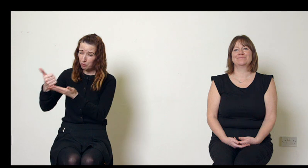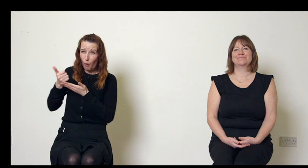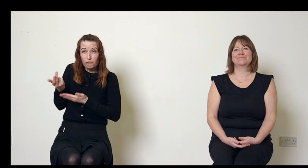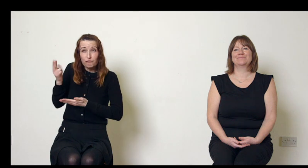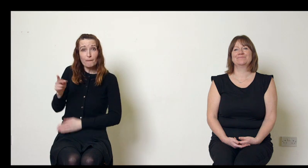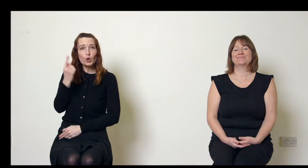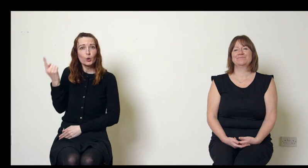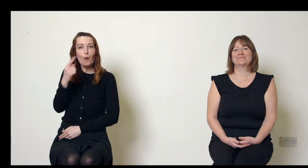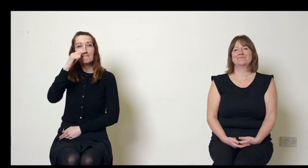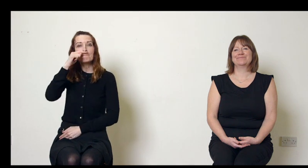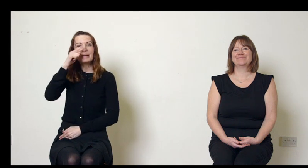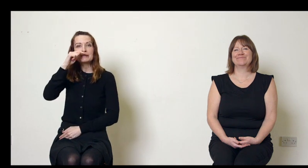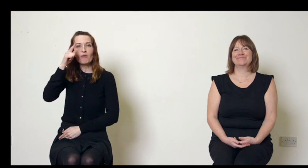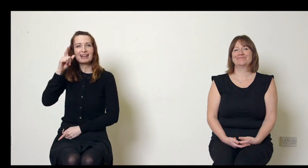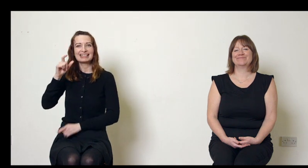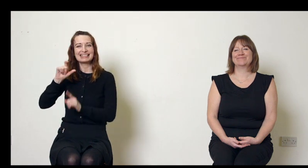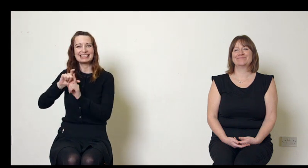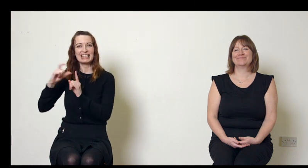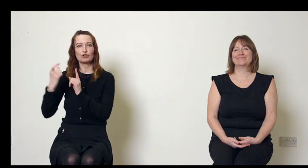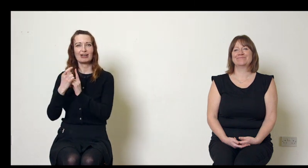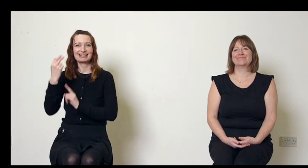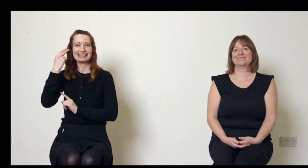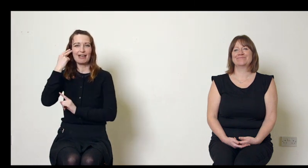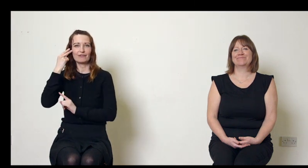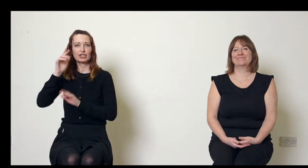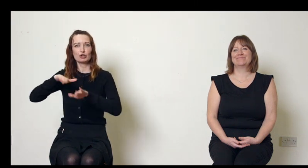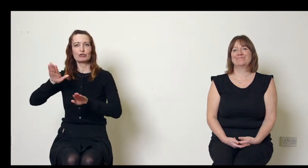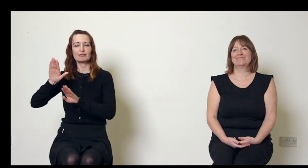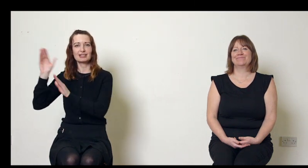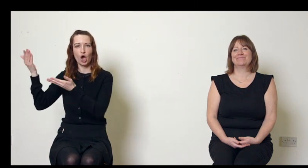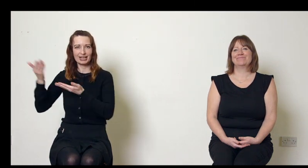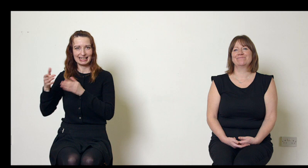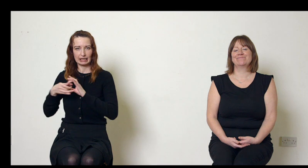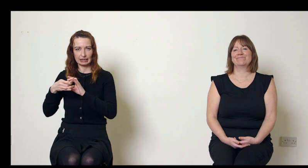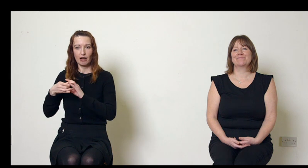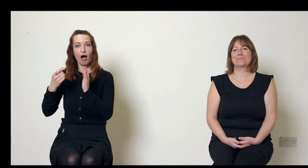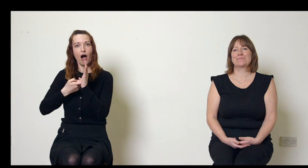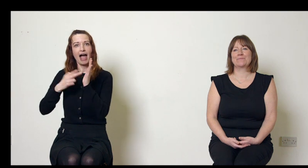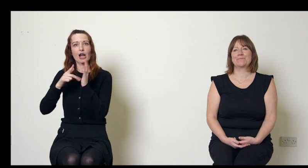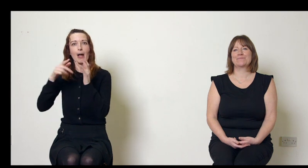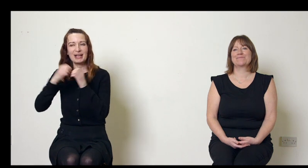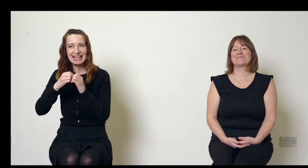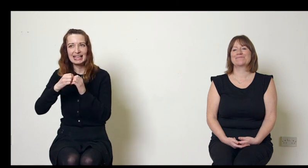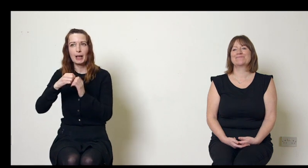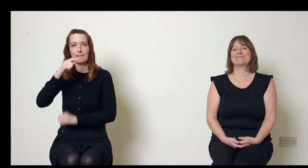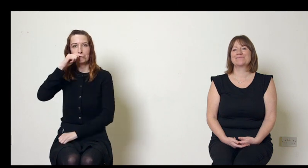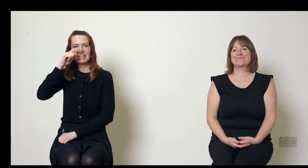Peterborough and District Deaf Children's Society are and be Peterborough Council for Voluntary Services, Scope